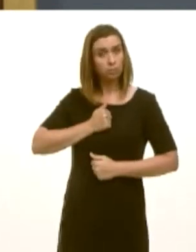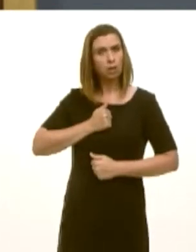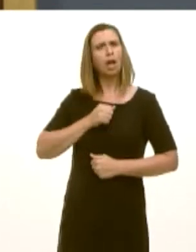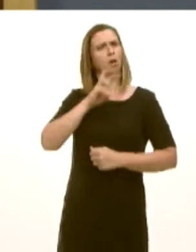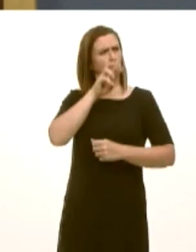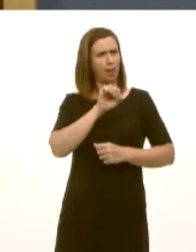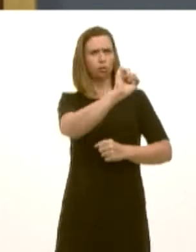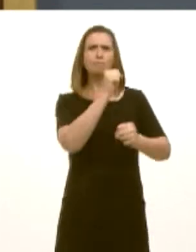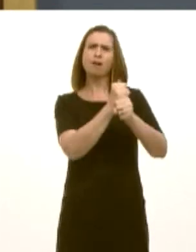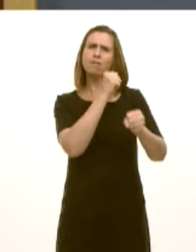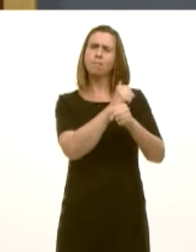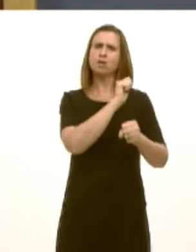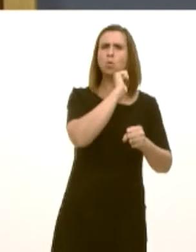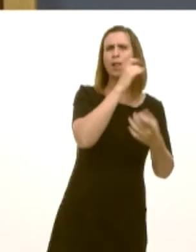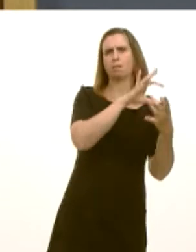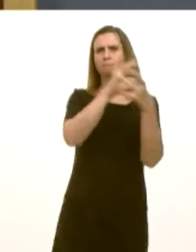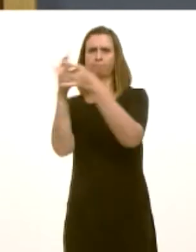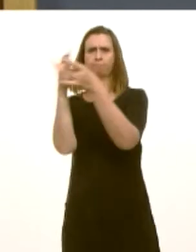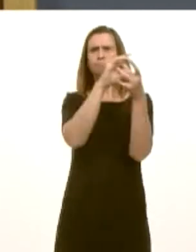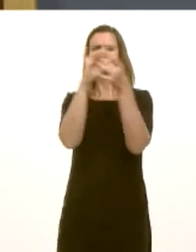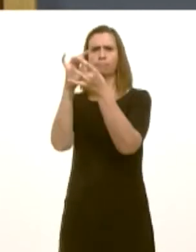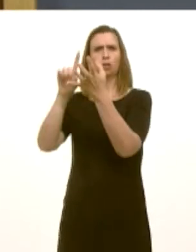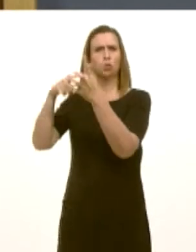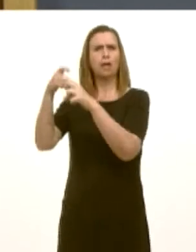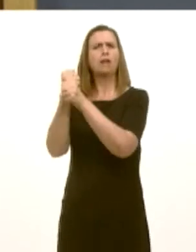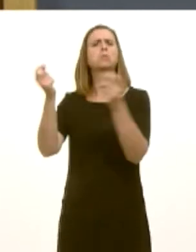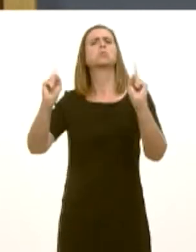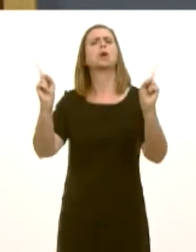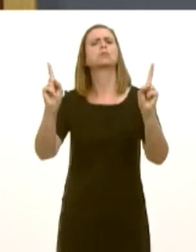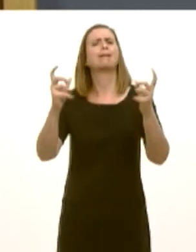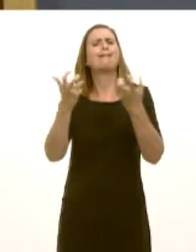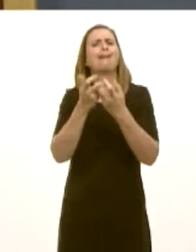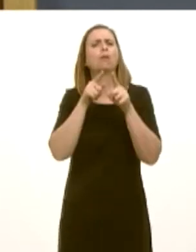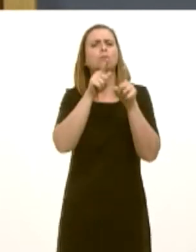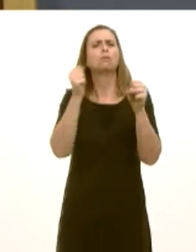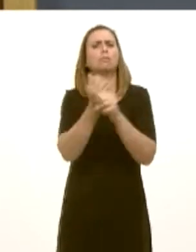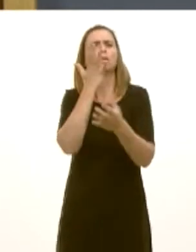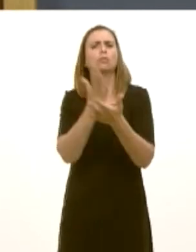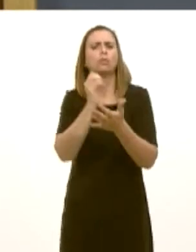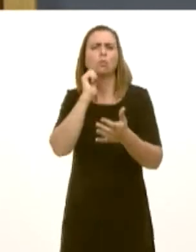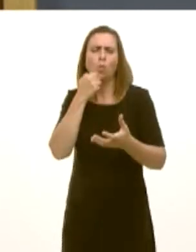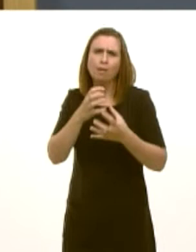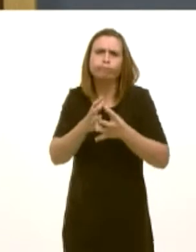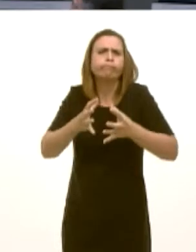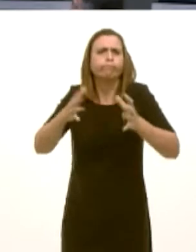will play, alongside UK Government and the local authorities, to make sure that delivers maximum benefits for south-east Wales?